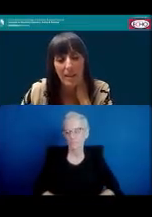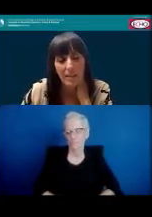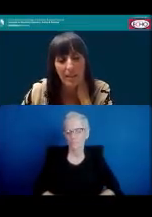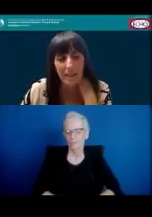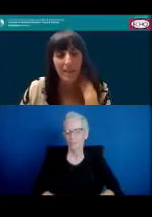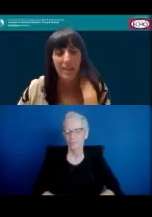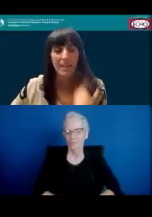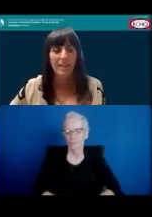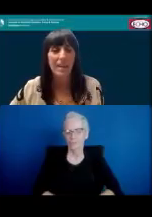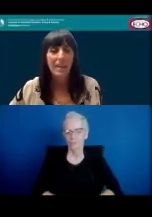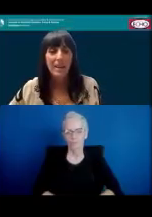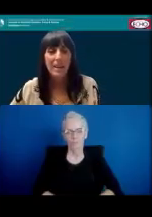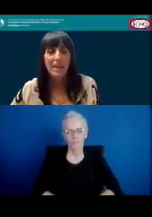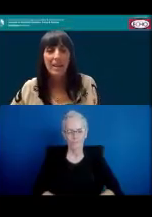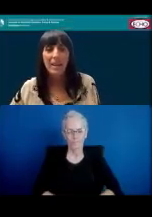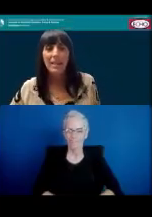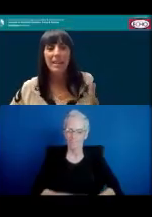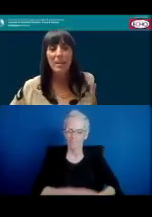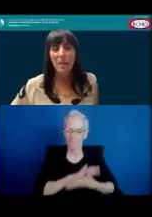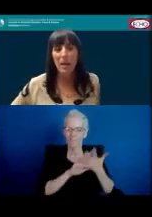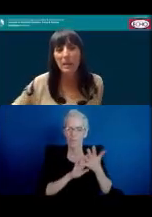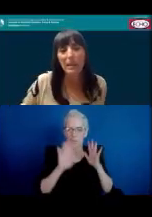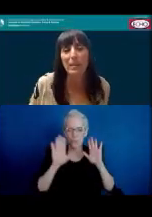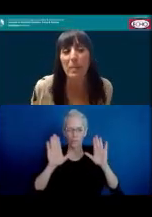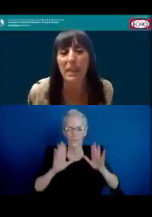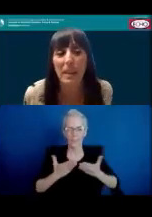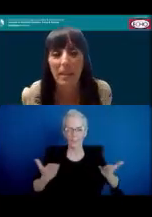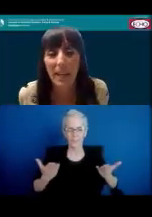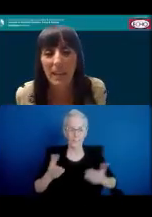All great things. And I think that's the power of play, right,